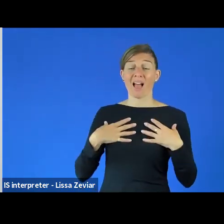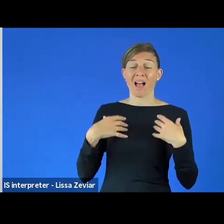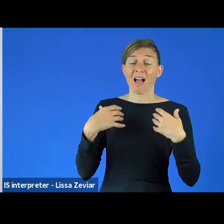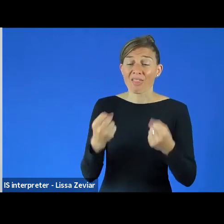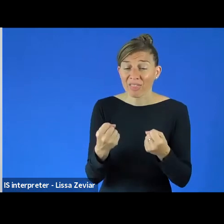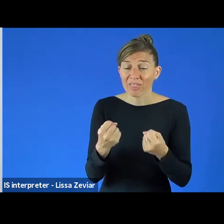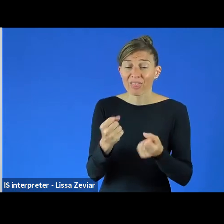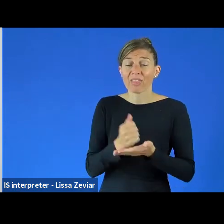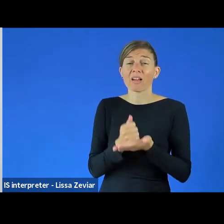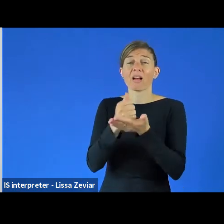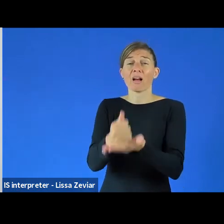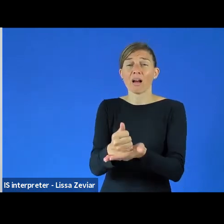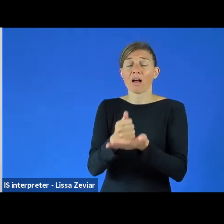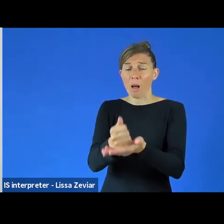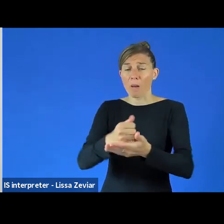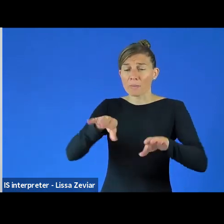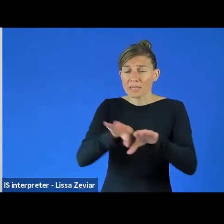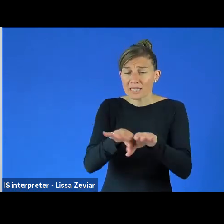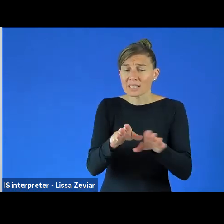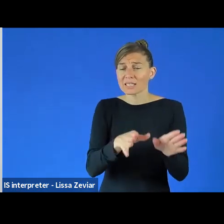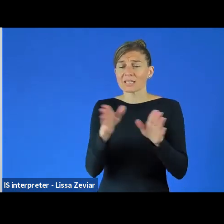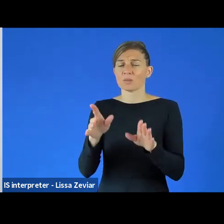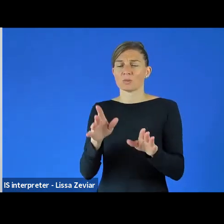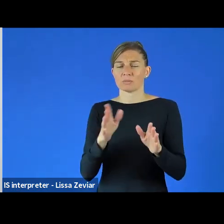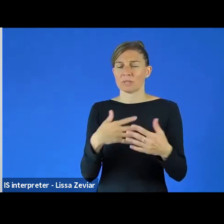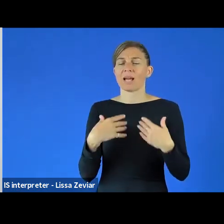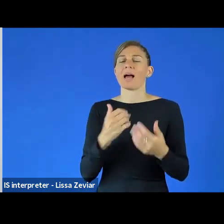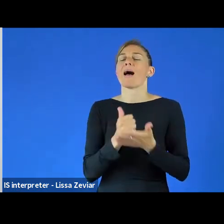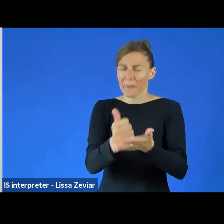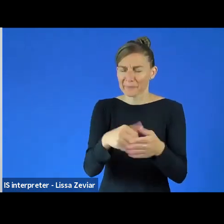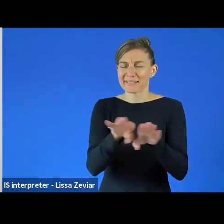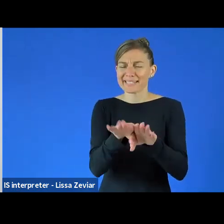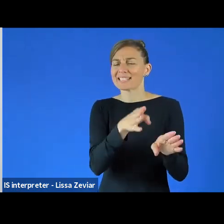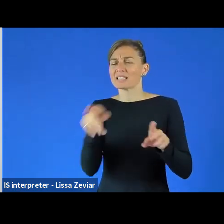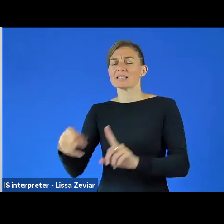relay services, training to consumers, etc. How to make these services accessible?